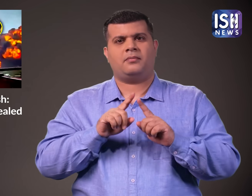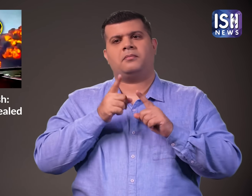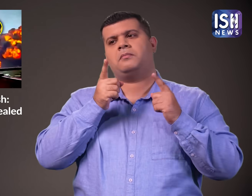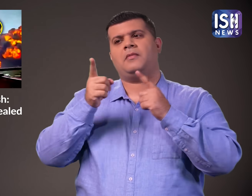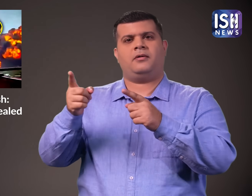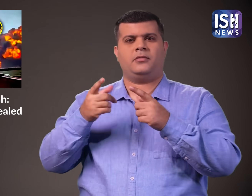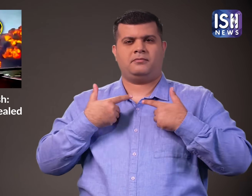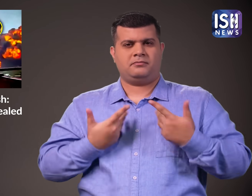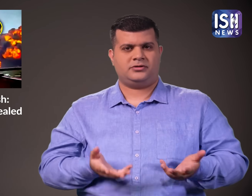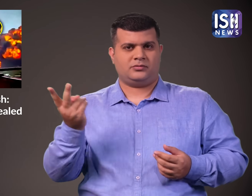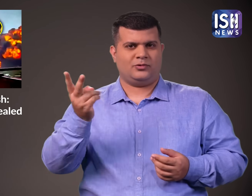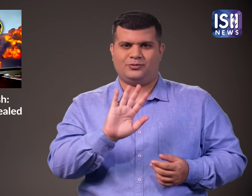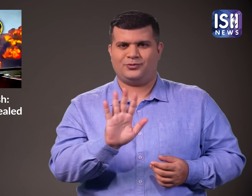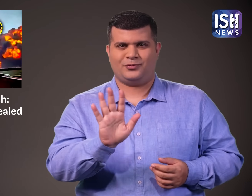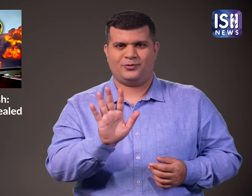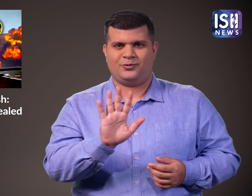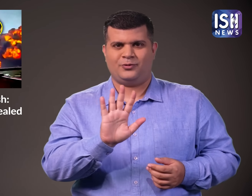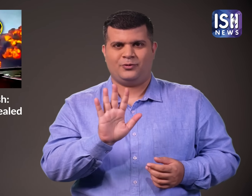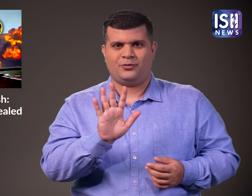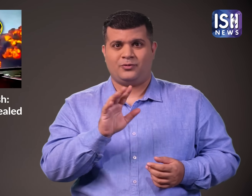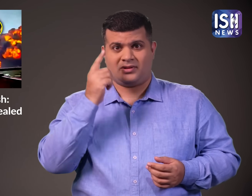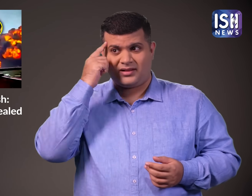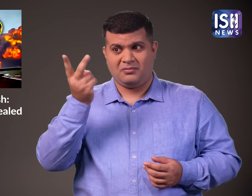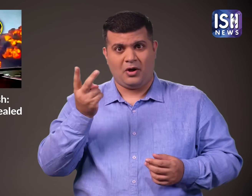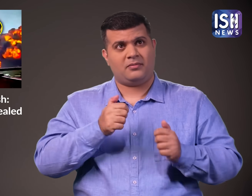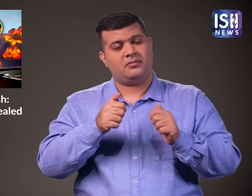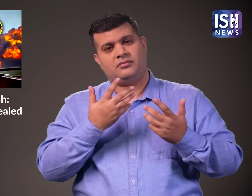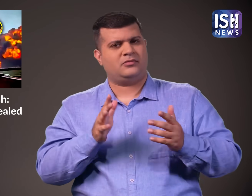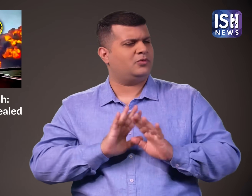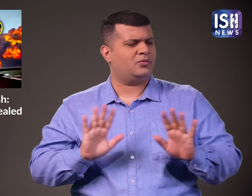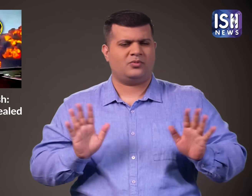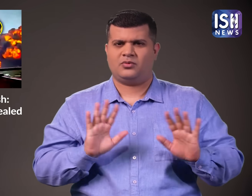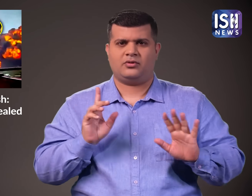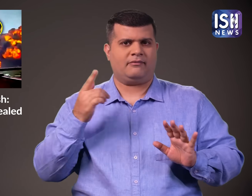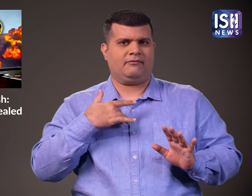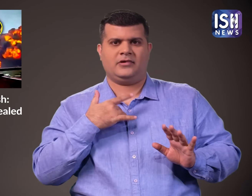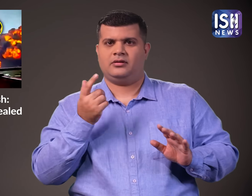Blaming the pilots is unfair, especially now that they’re no longer alive.